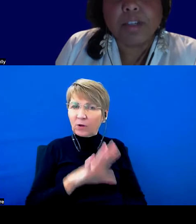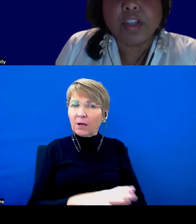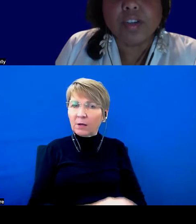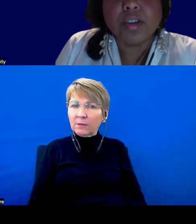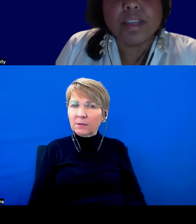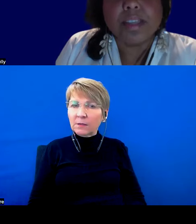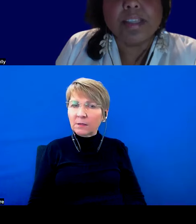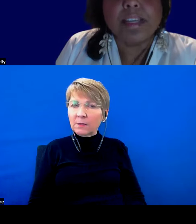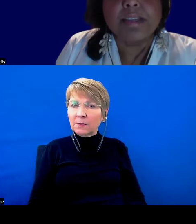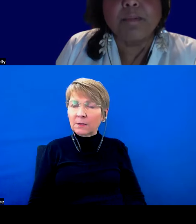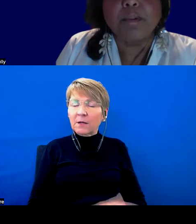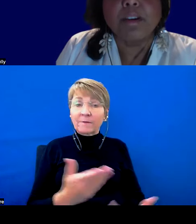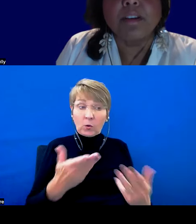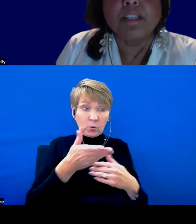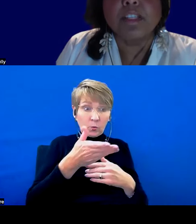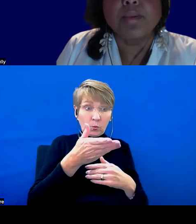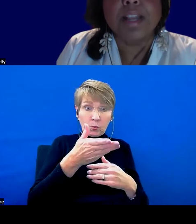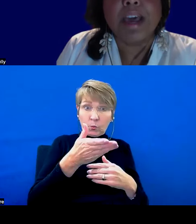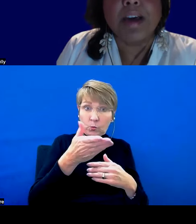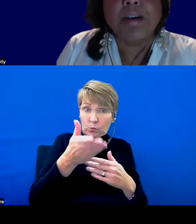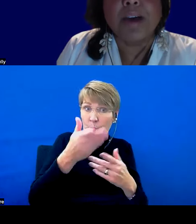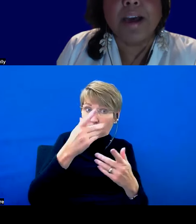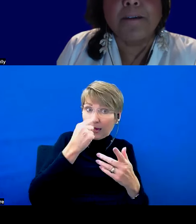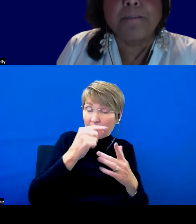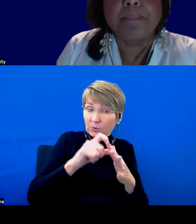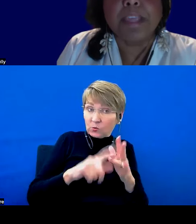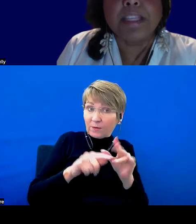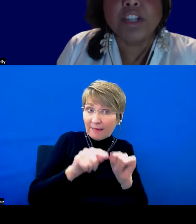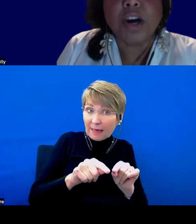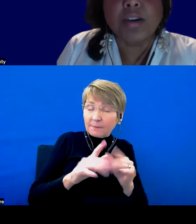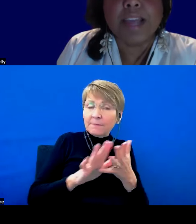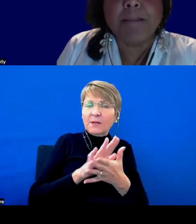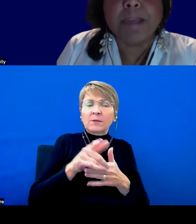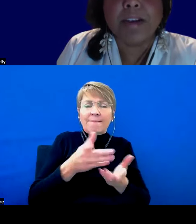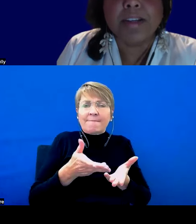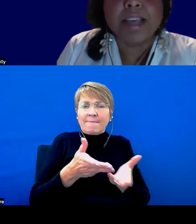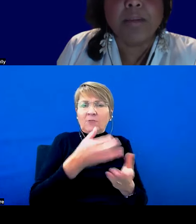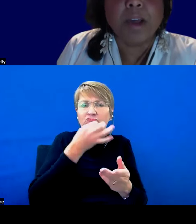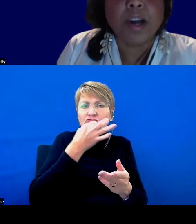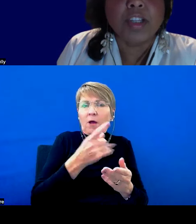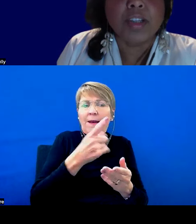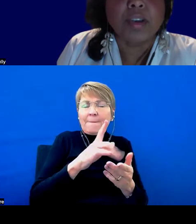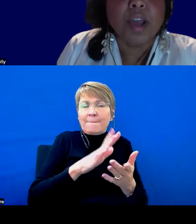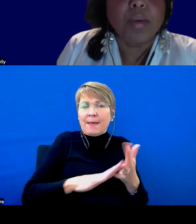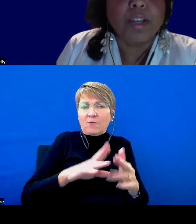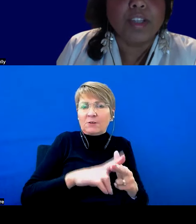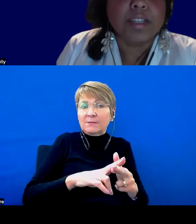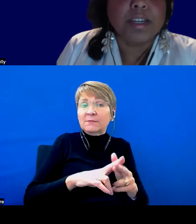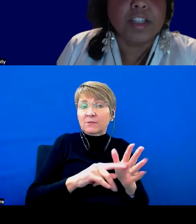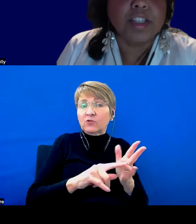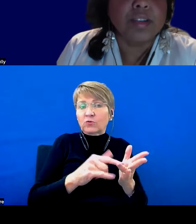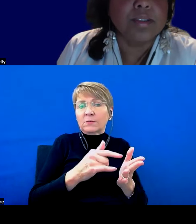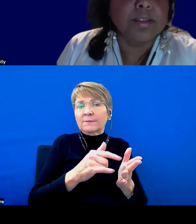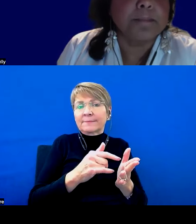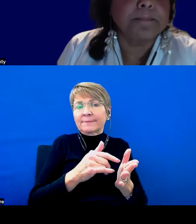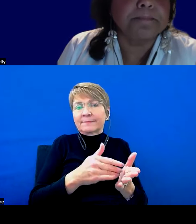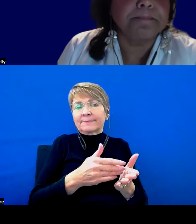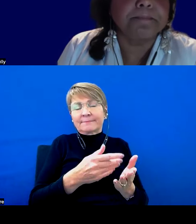to do this, it's important to allow the child and parent to help guide you when using touch cues.